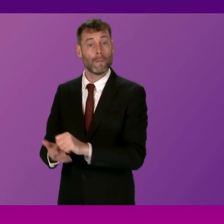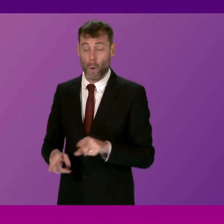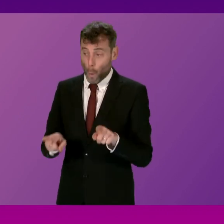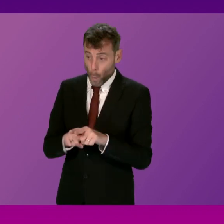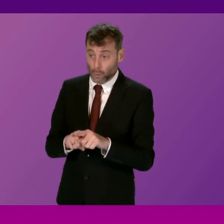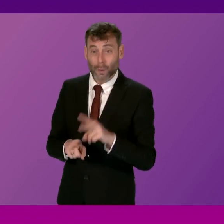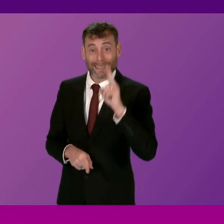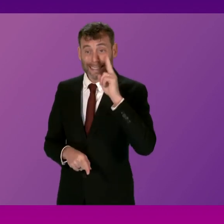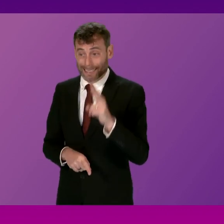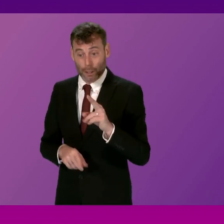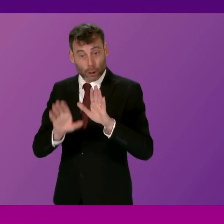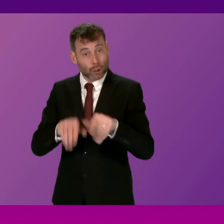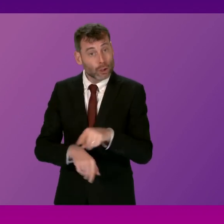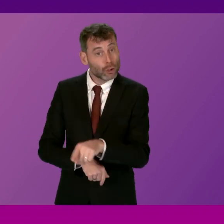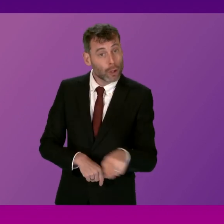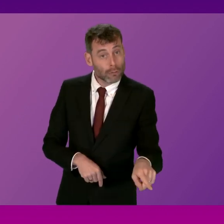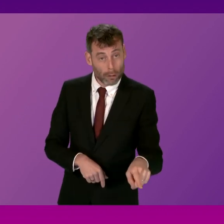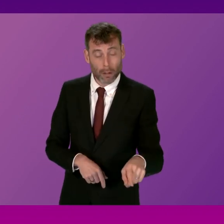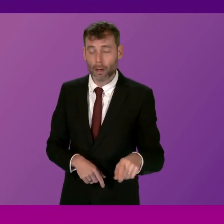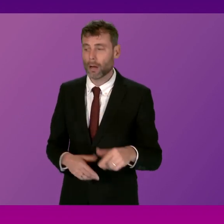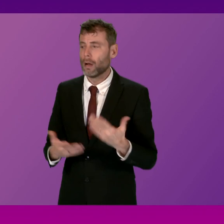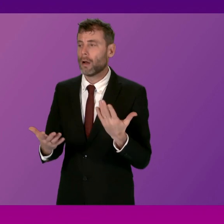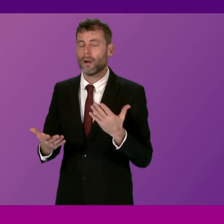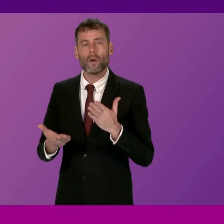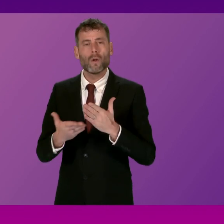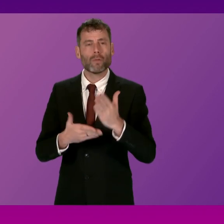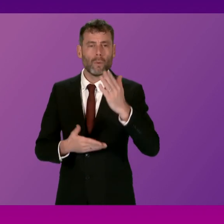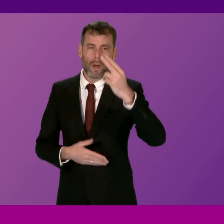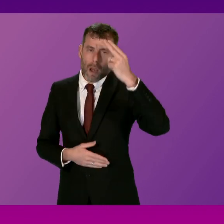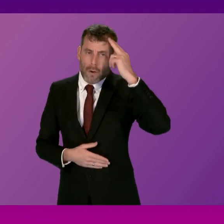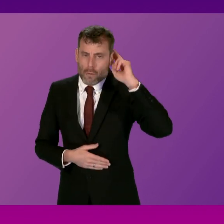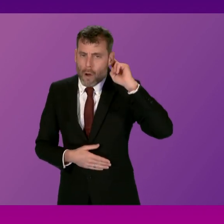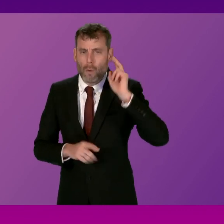episode of behavioural flare-up as a result of a neurodivergent condition are still being